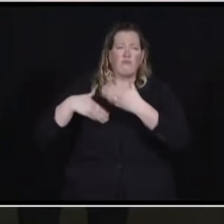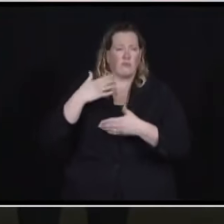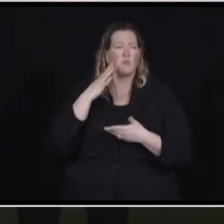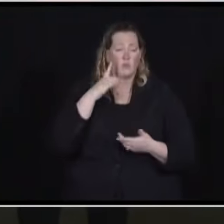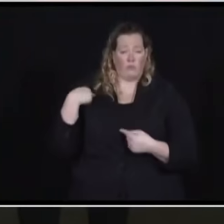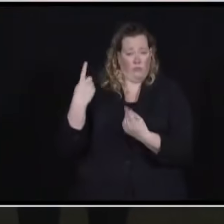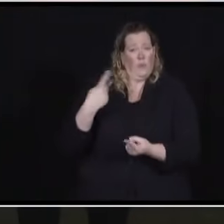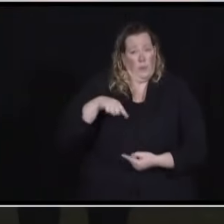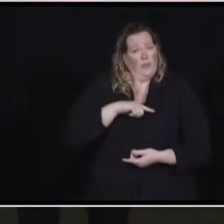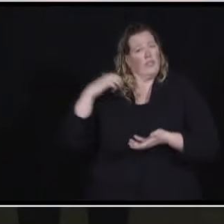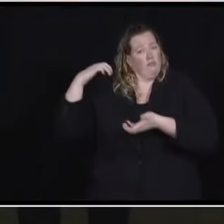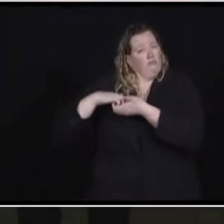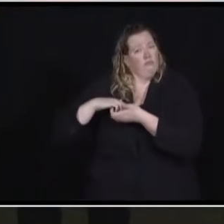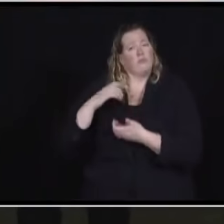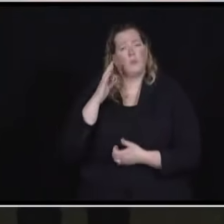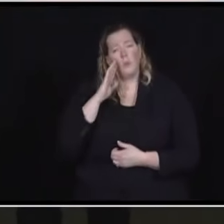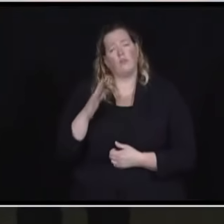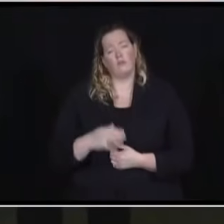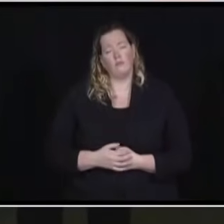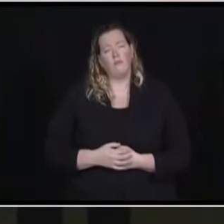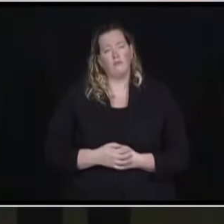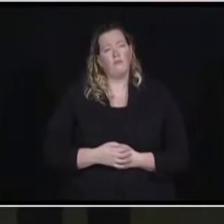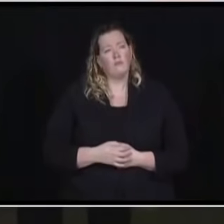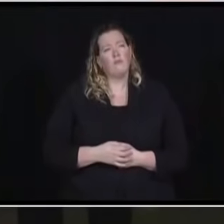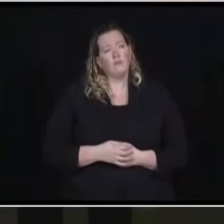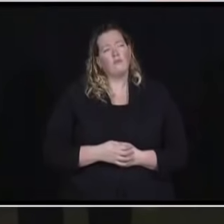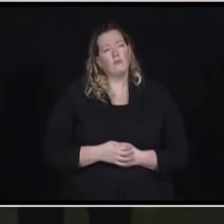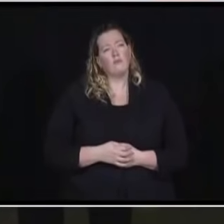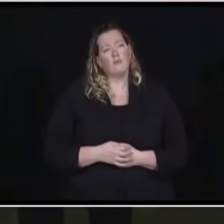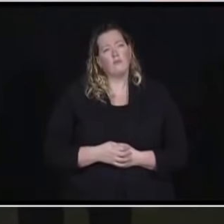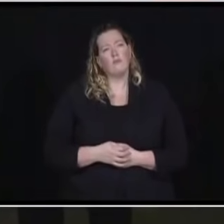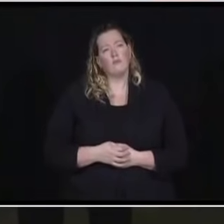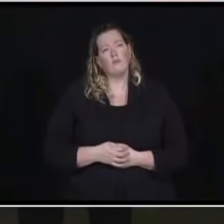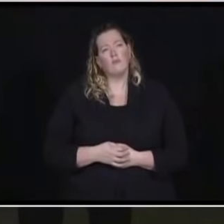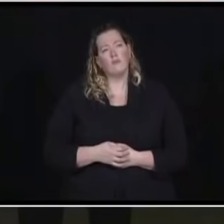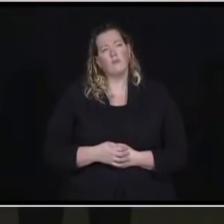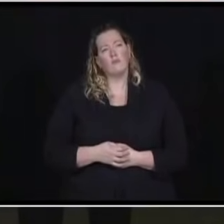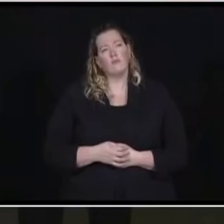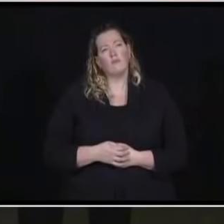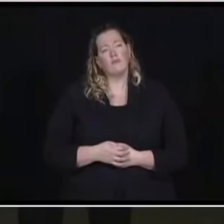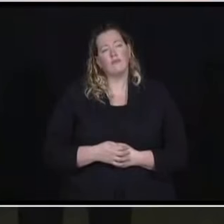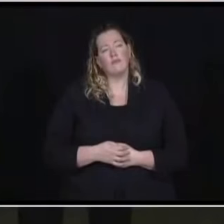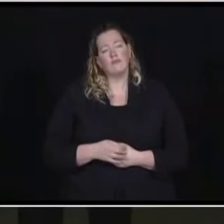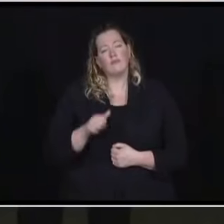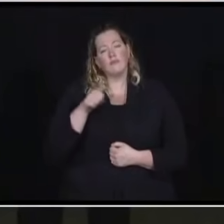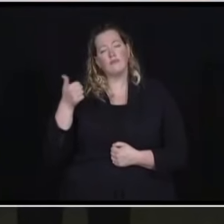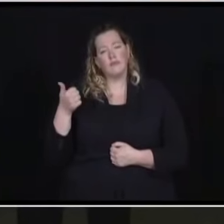I will pass it to Gen. Hilliard. Brian, thank you, good to hear your voice